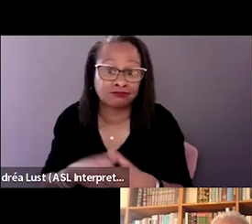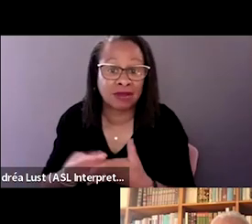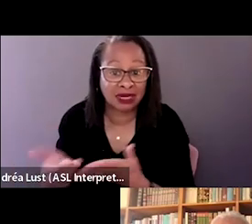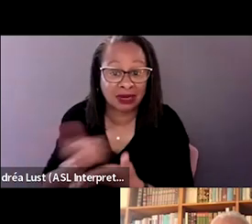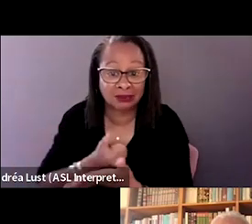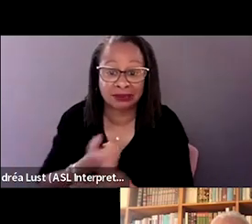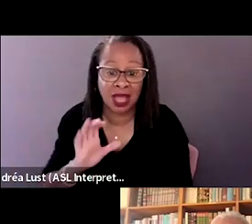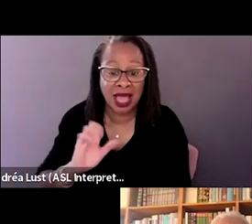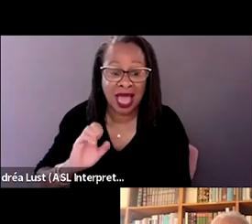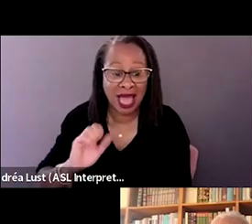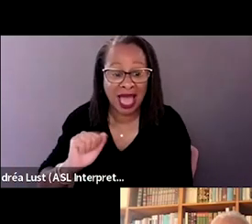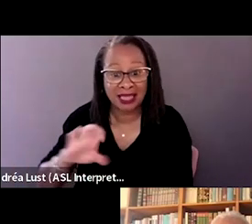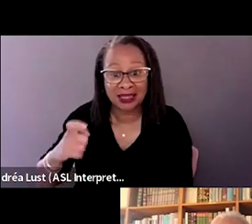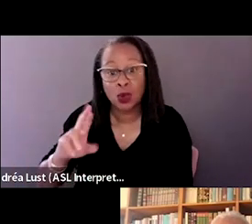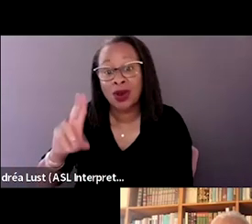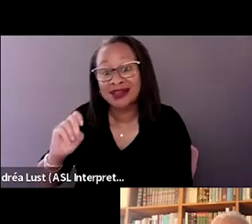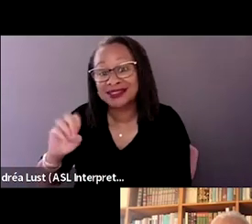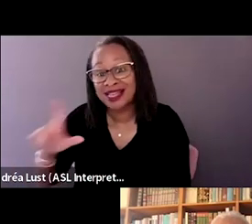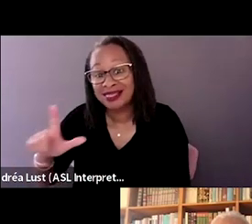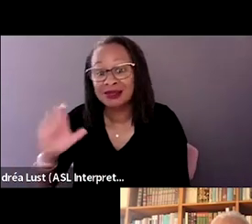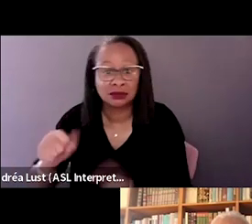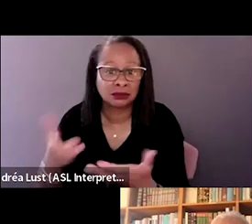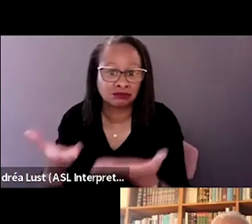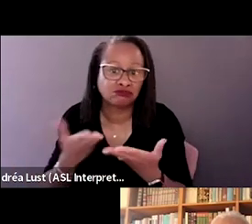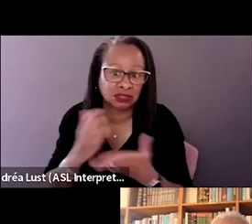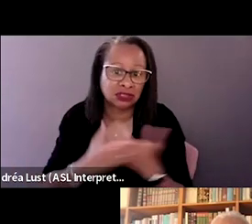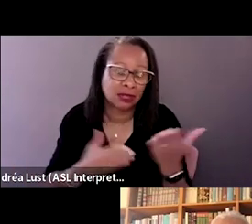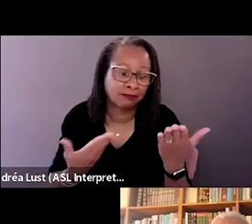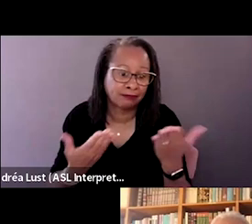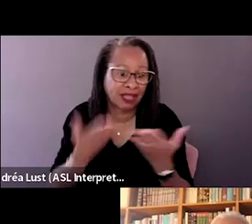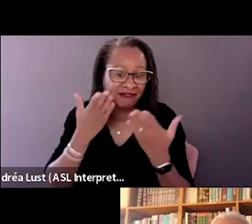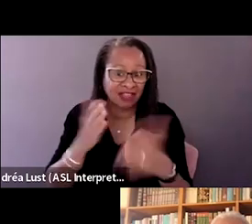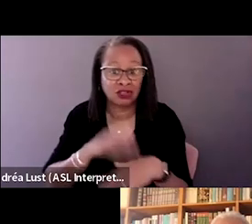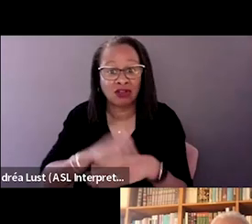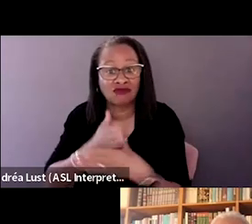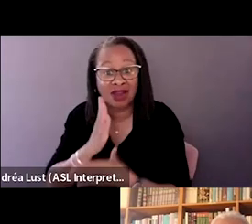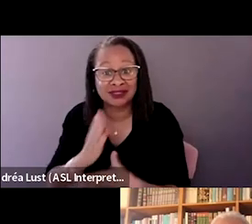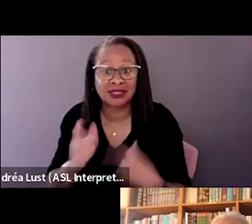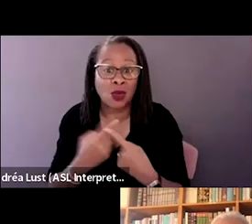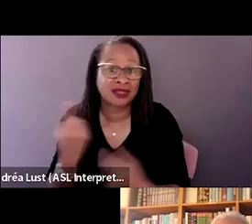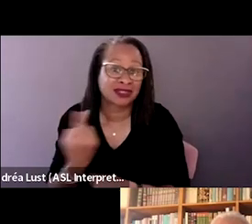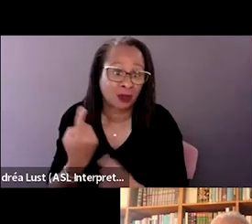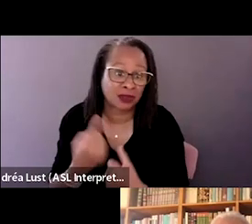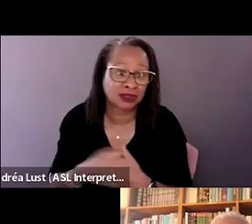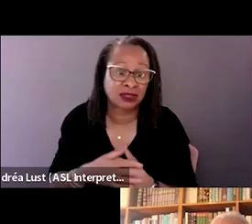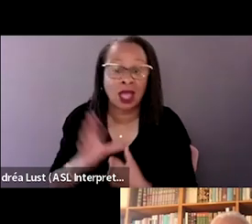that if you can give some advice on rights. When somebody co-producers with a broadcaster